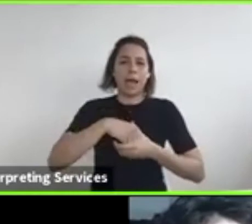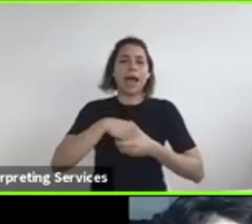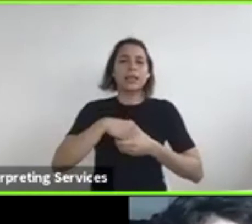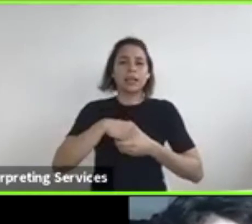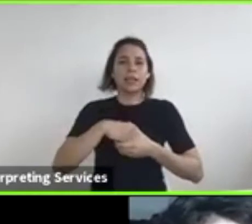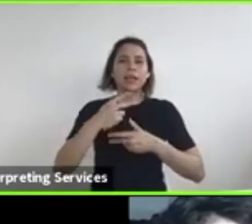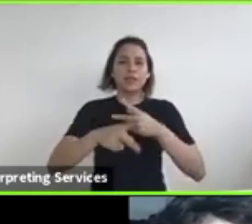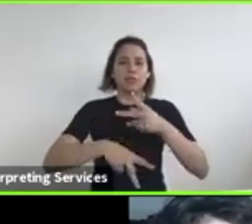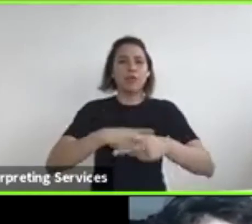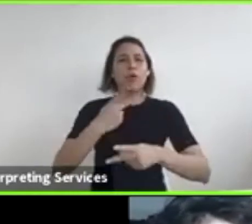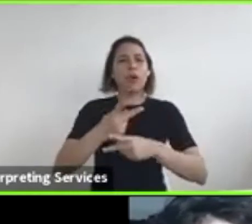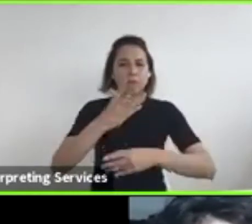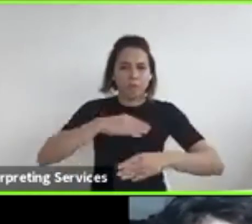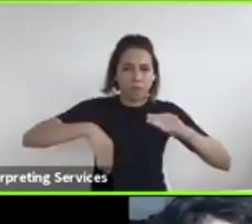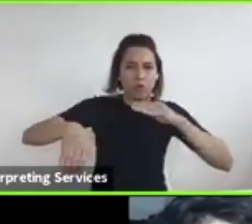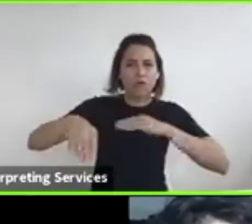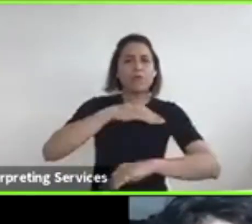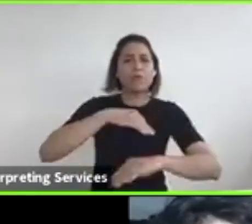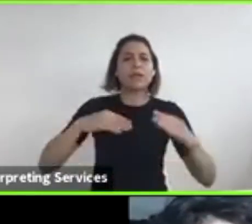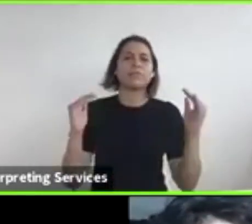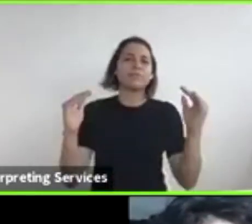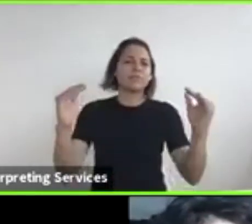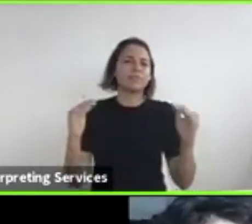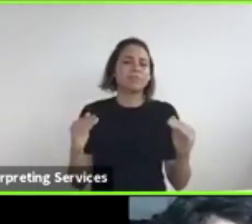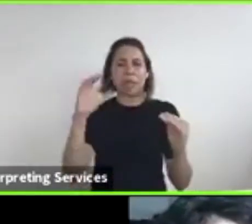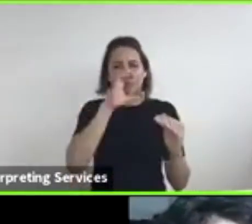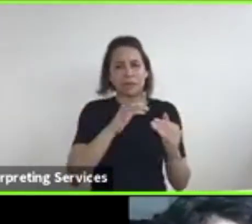A LAKOTA ARTIST, MULTIDISCIPLINARY PERFORMANCE ARTIST, ACTOR, CHOREOGRAPHER